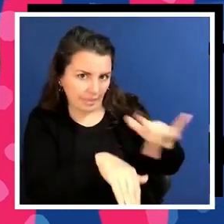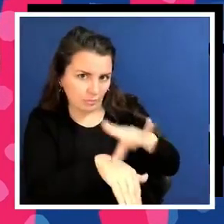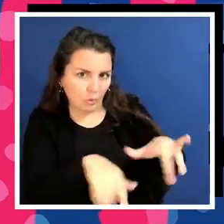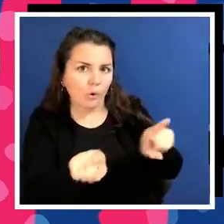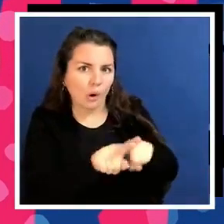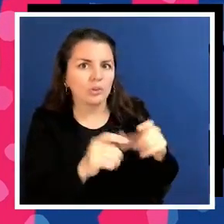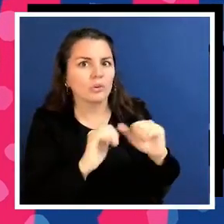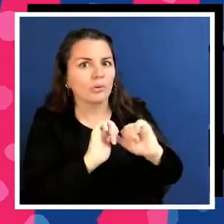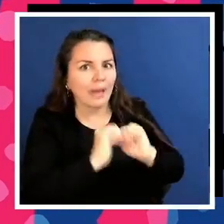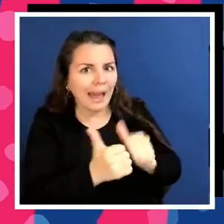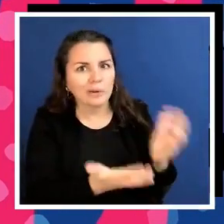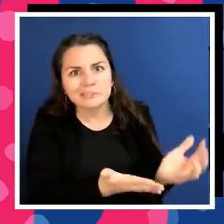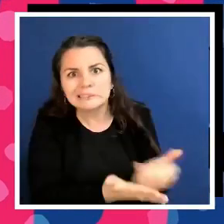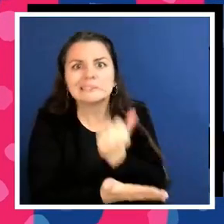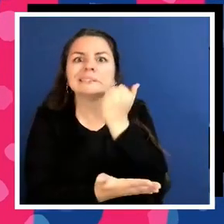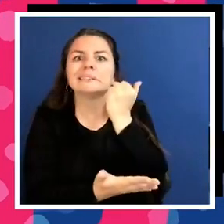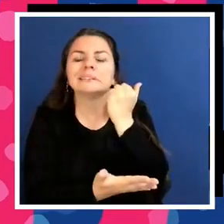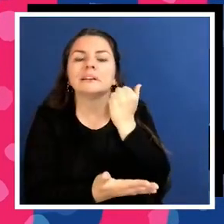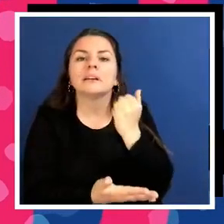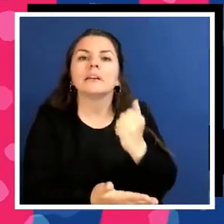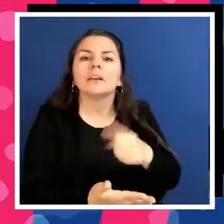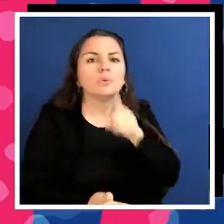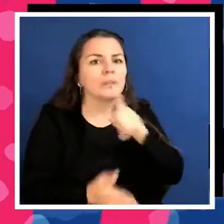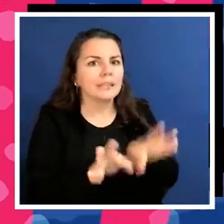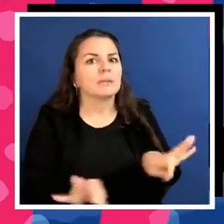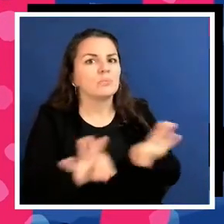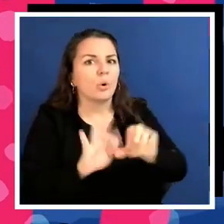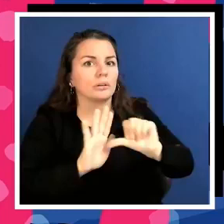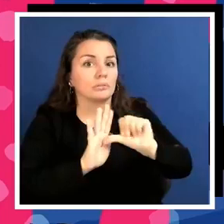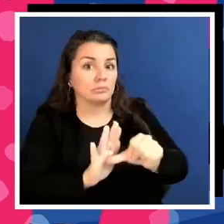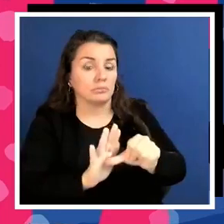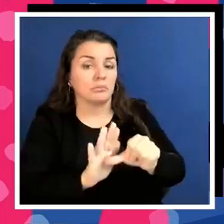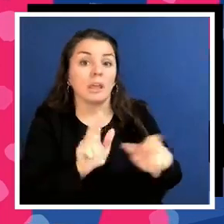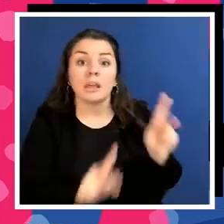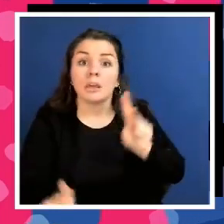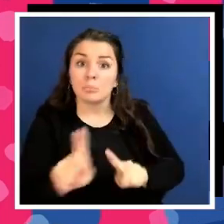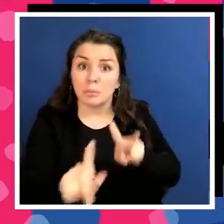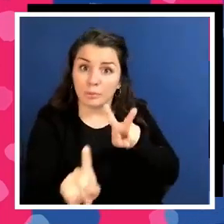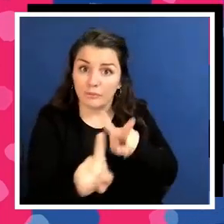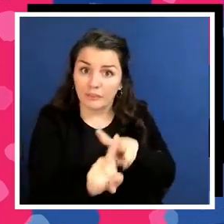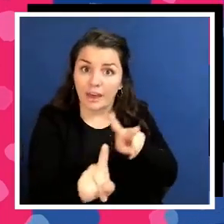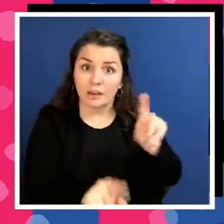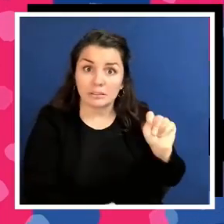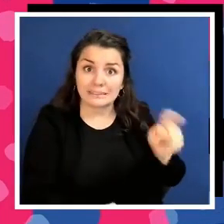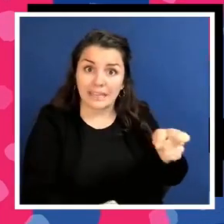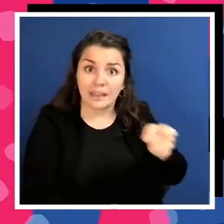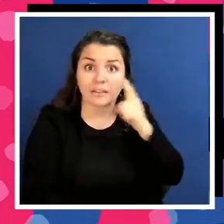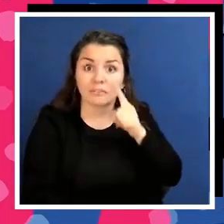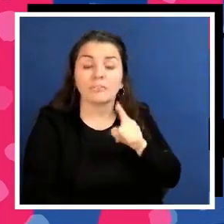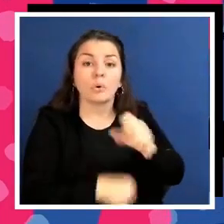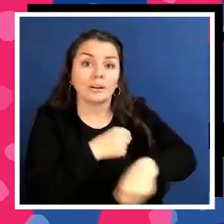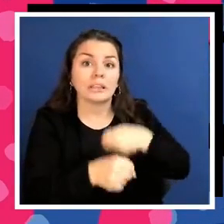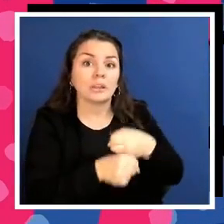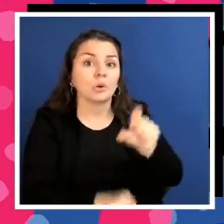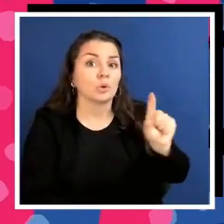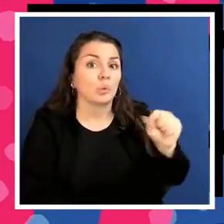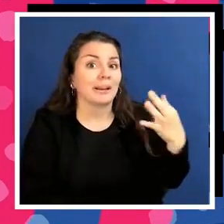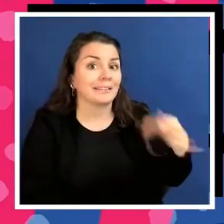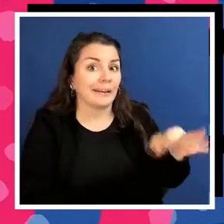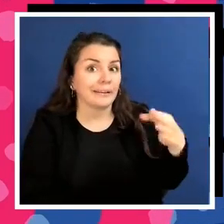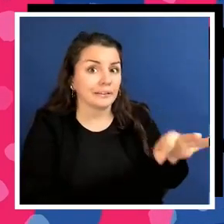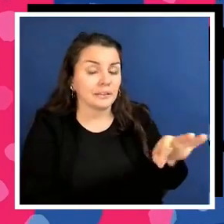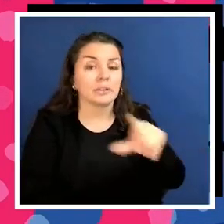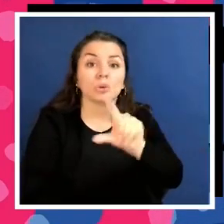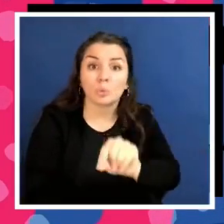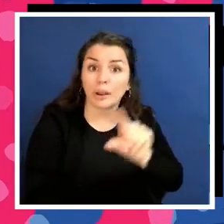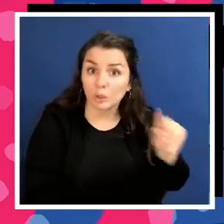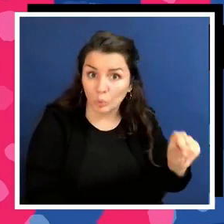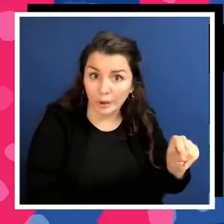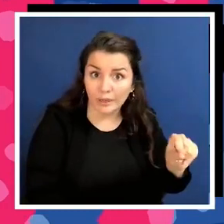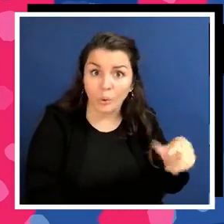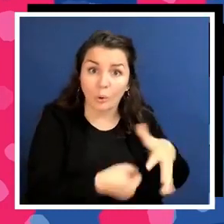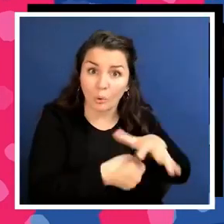WE NEED TO MAKE SURE AMERICAN